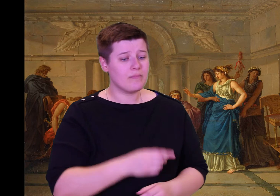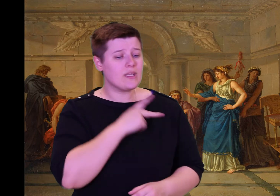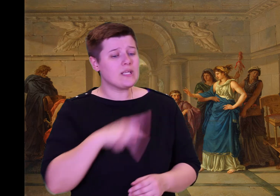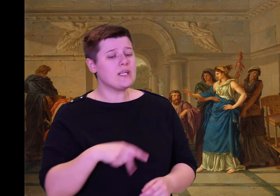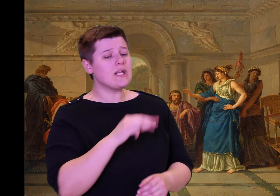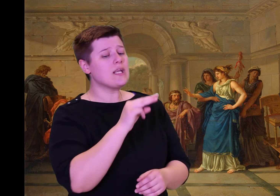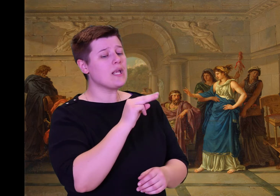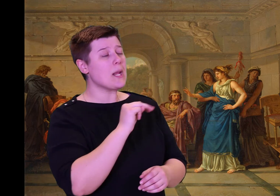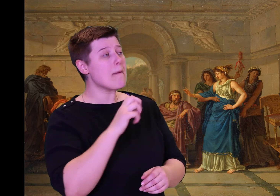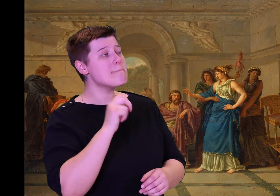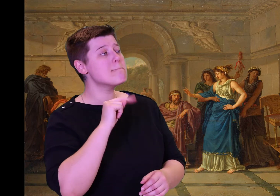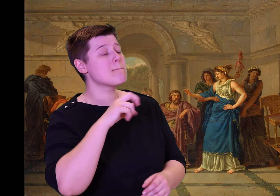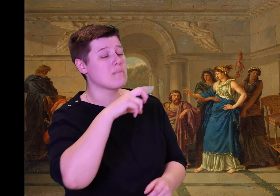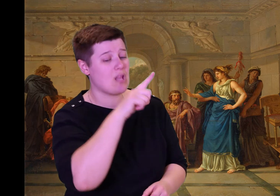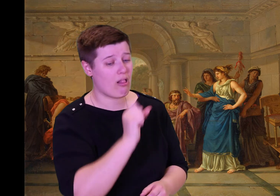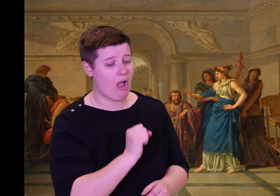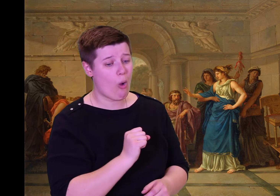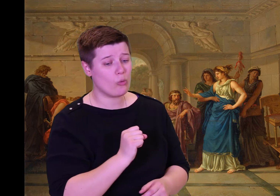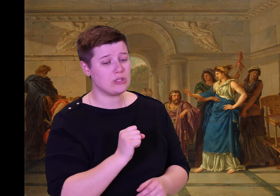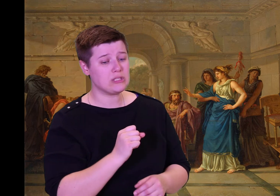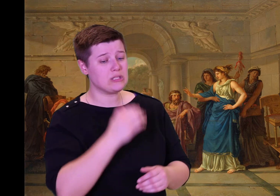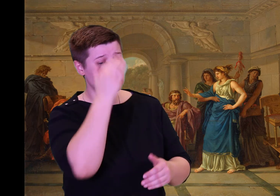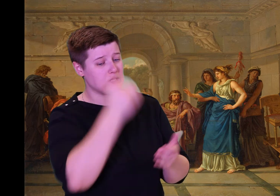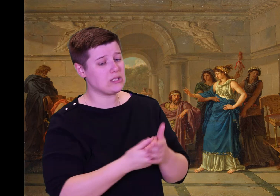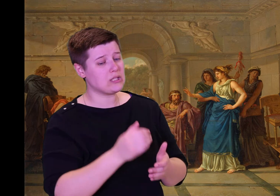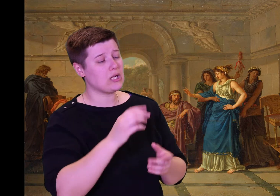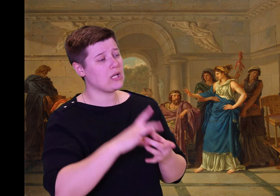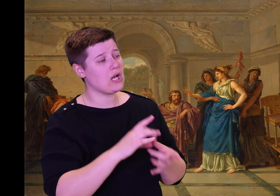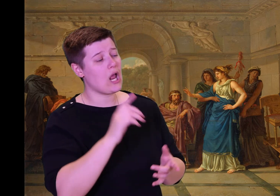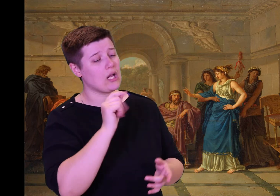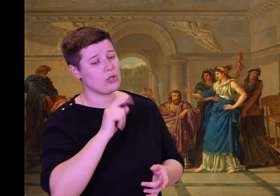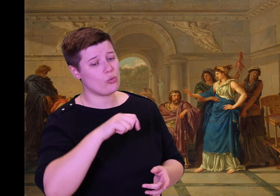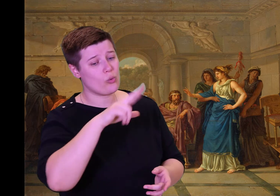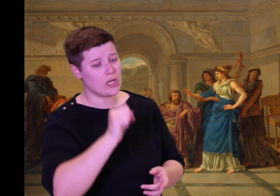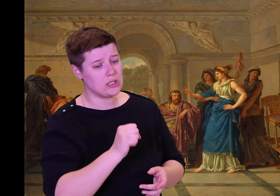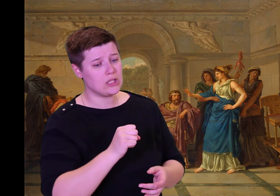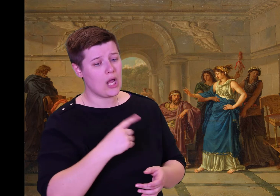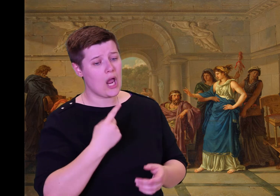But he is shy and feels he should not speak to boldly in your presence right away.